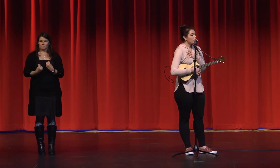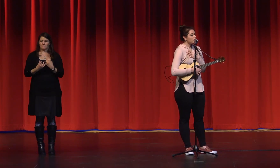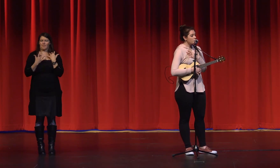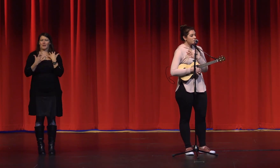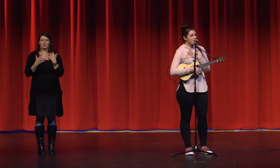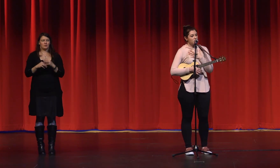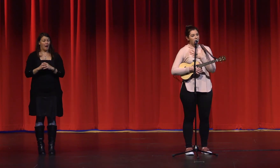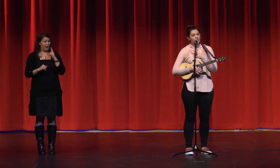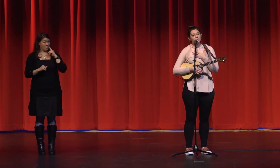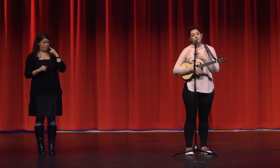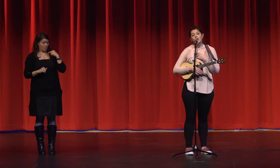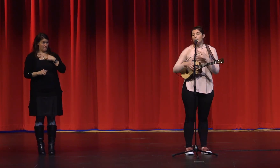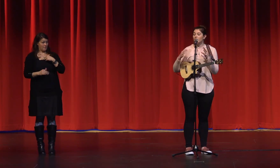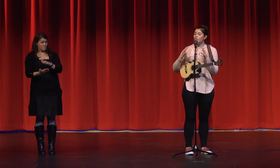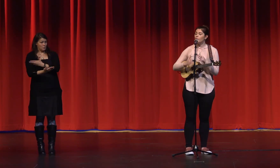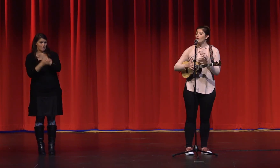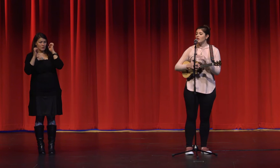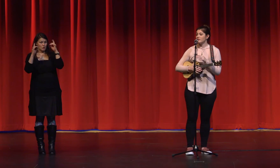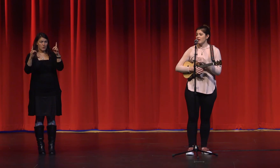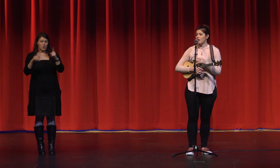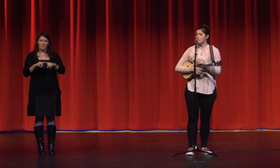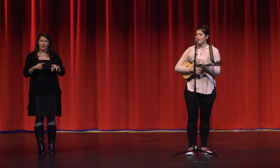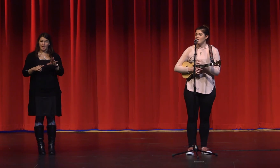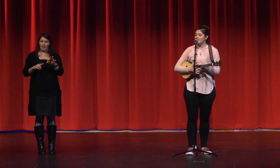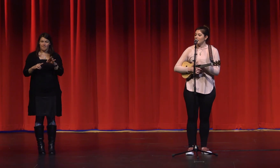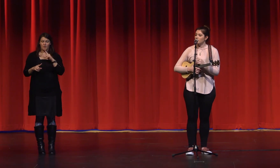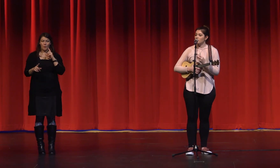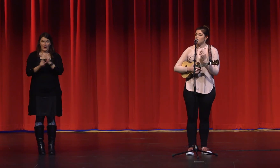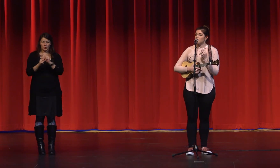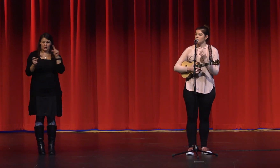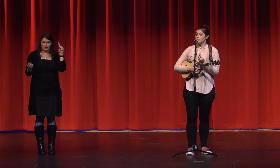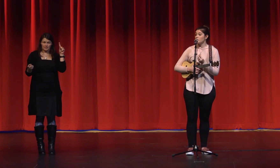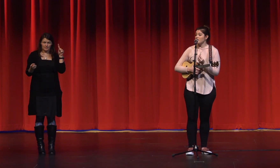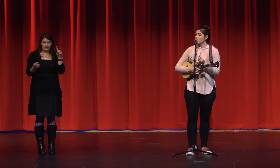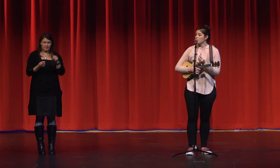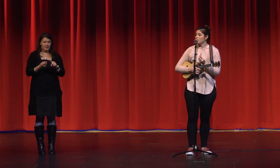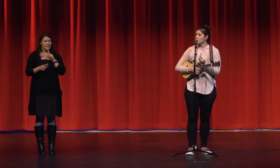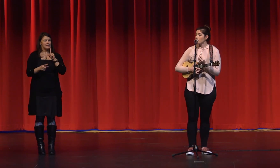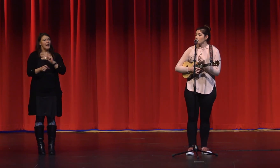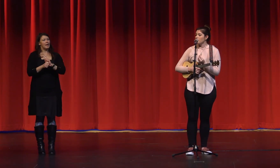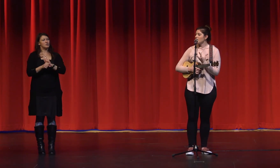I thought it was music education, but if you boil it down, it's actually just music.